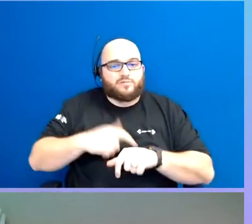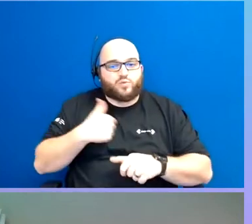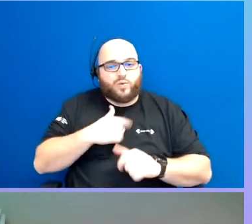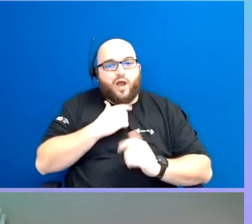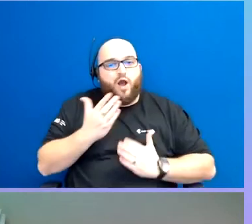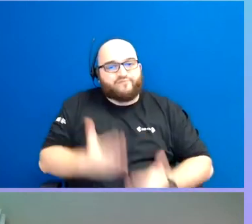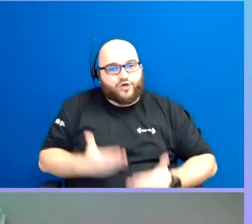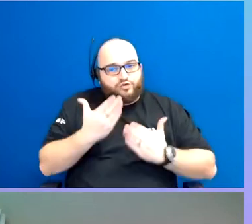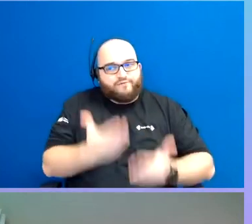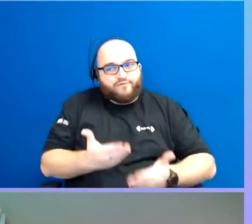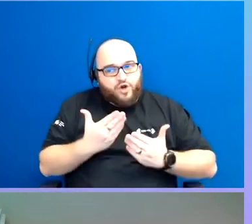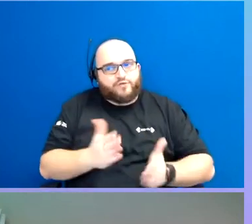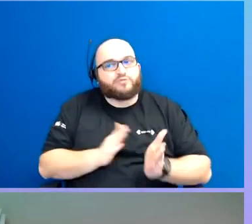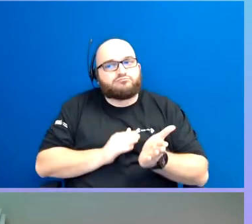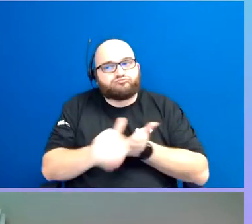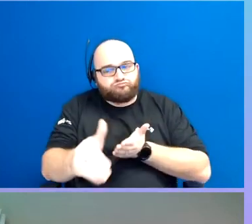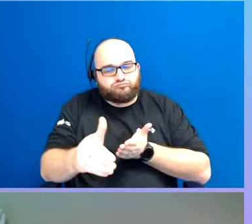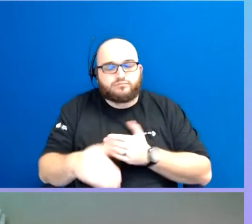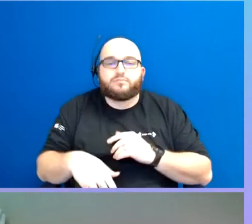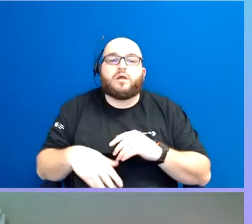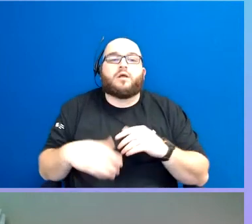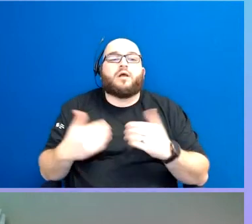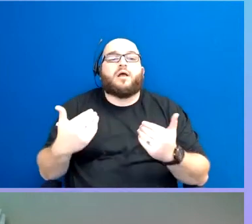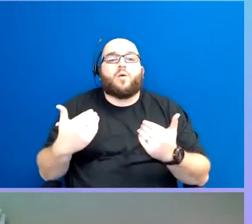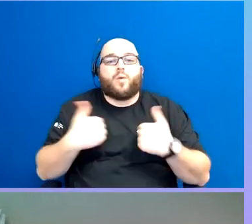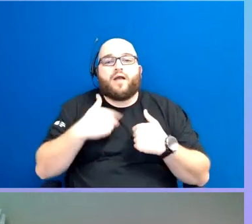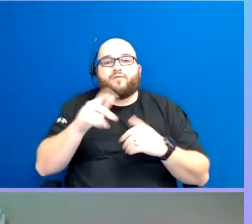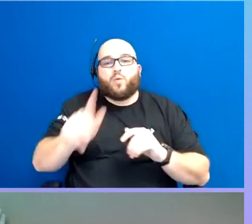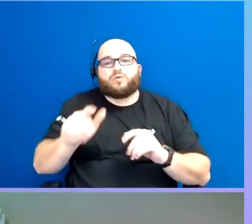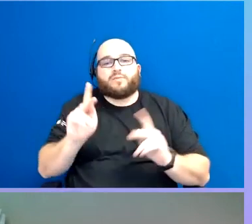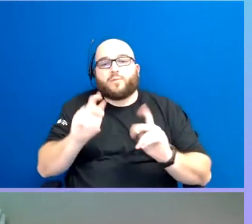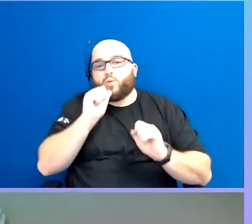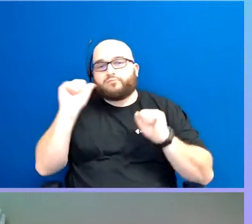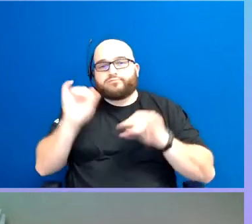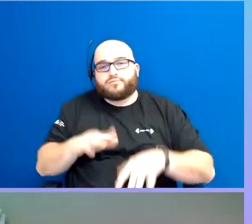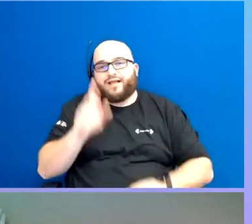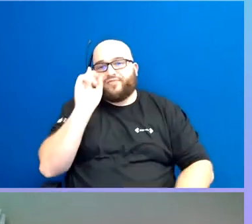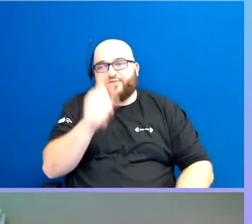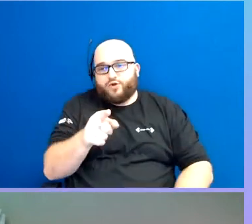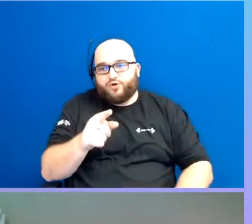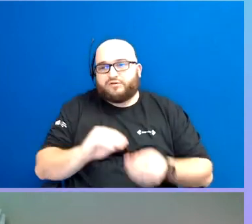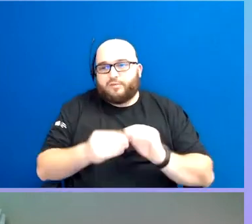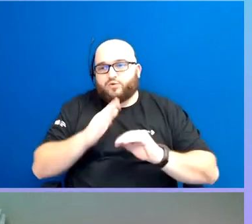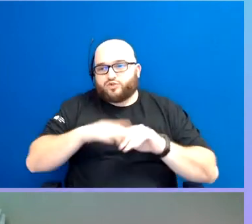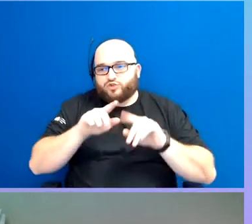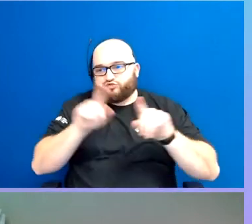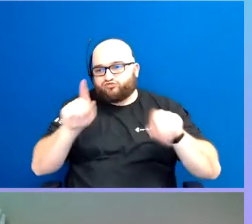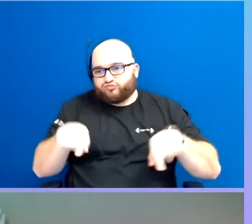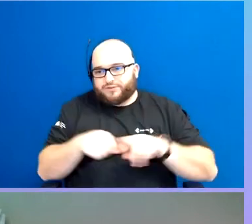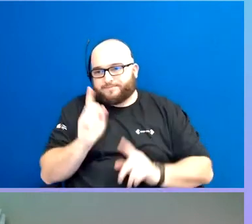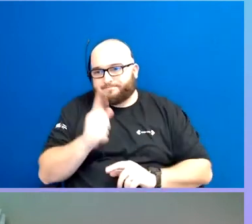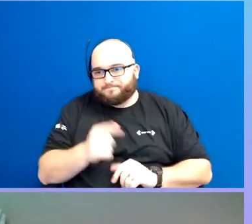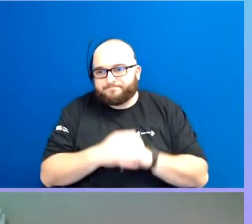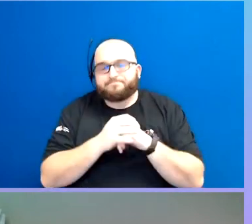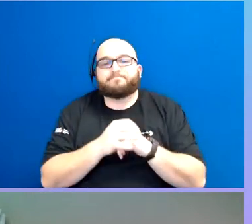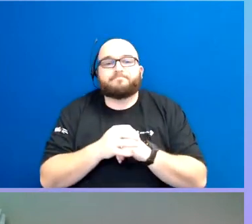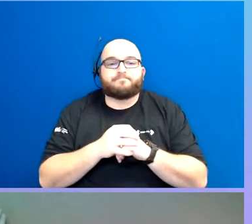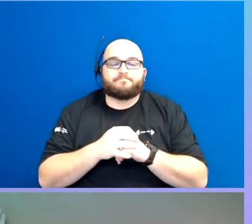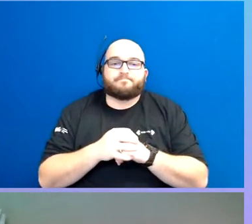have these, uh, attendance here.